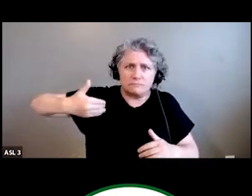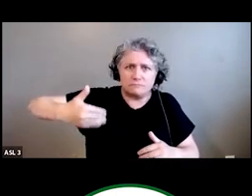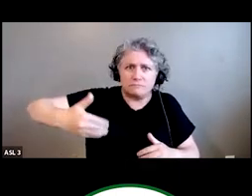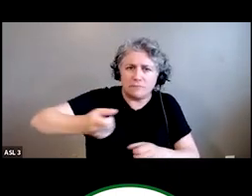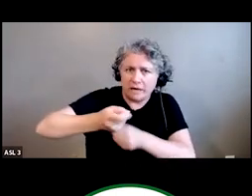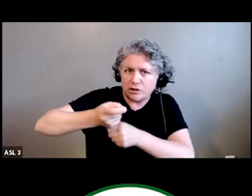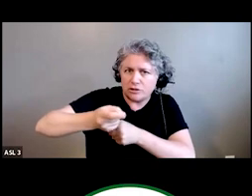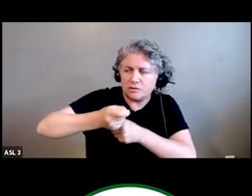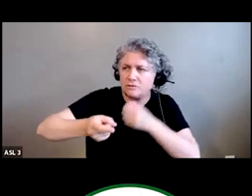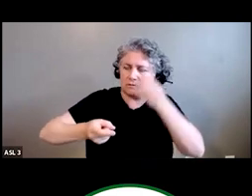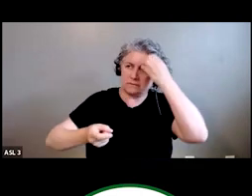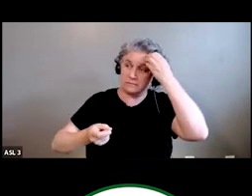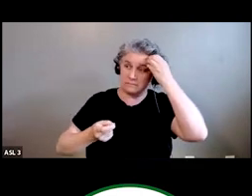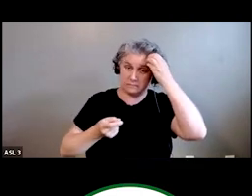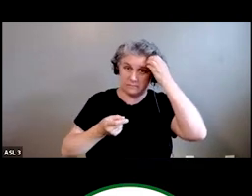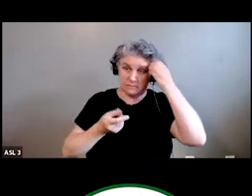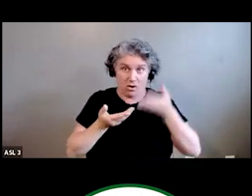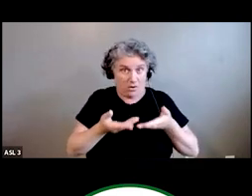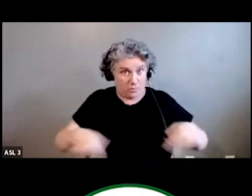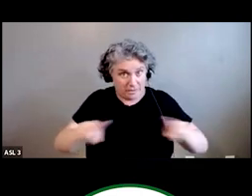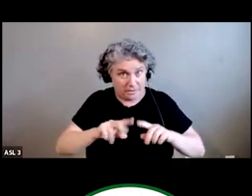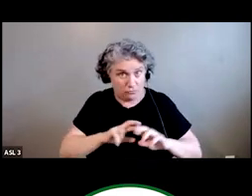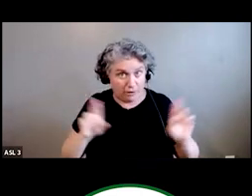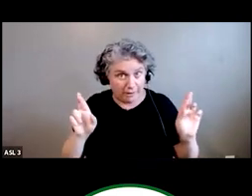I think there's a lot of practical things that can be done by the parks too.